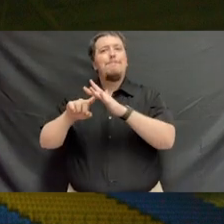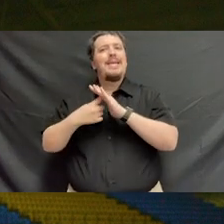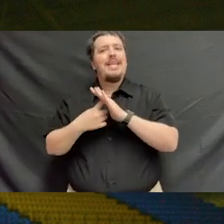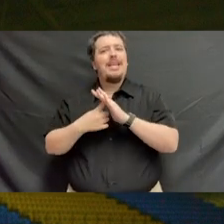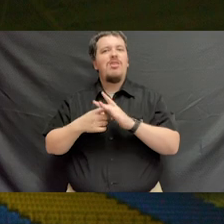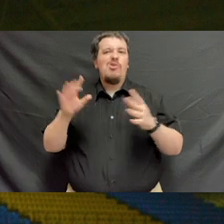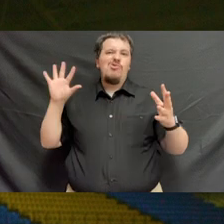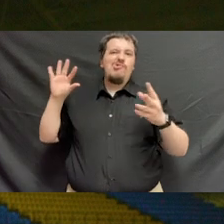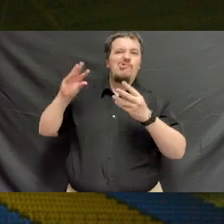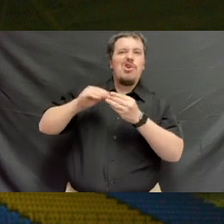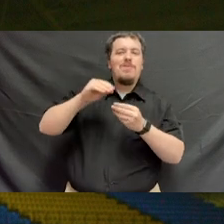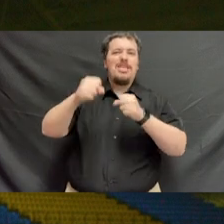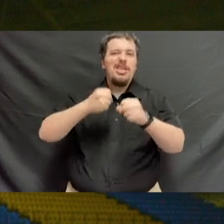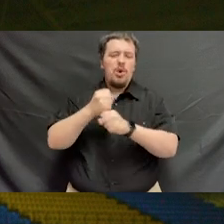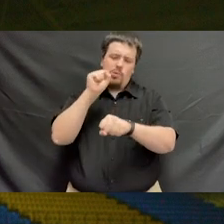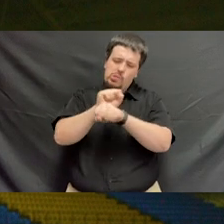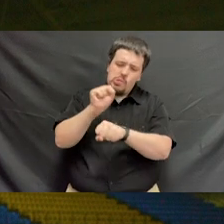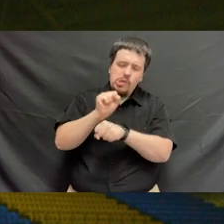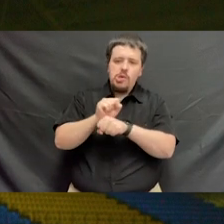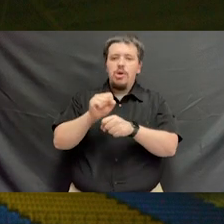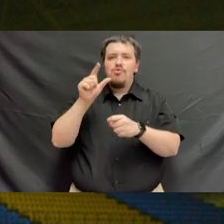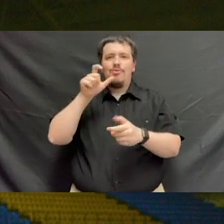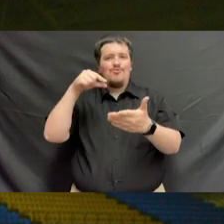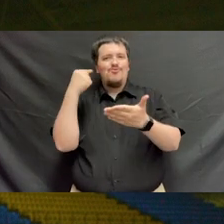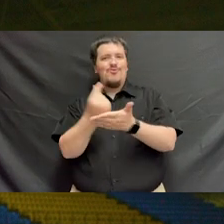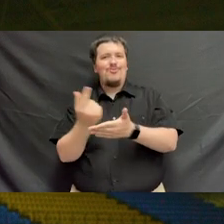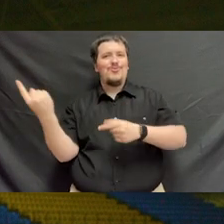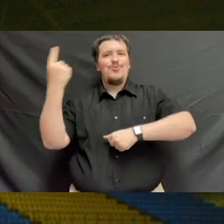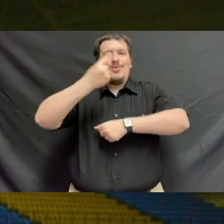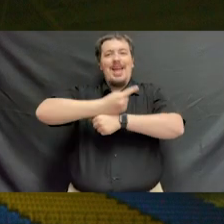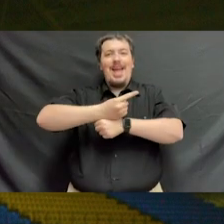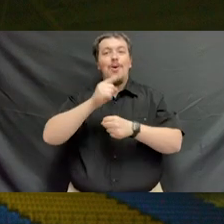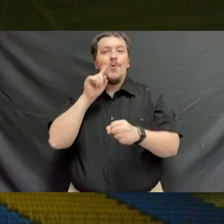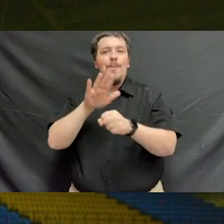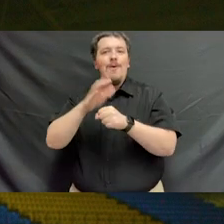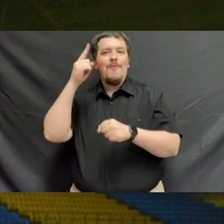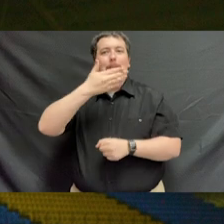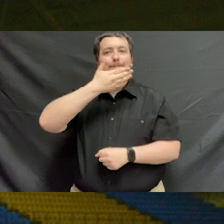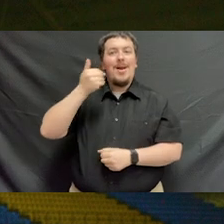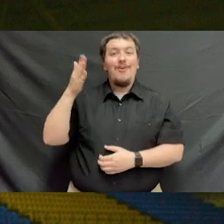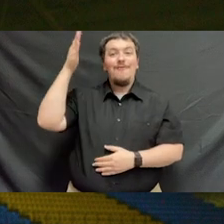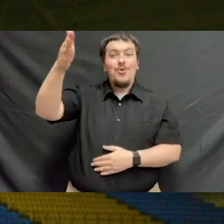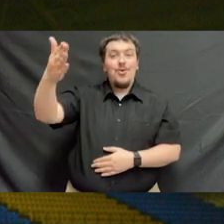the culmination of years of work by the students who are graduating today, and the promise for a better future